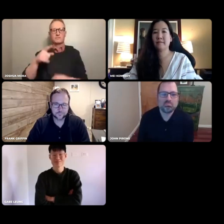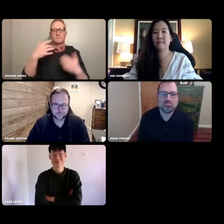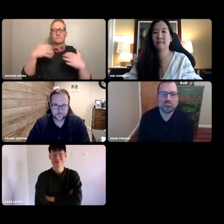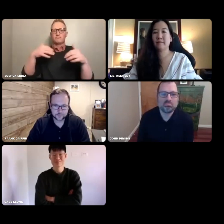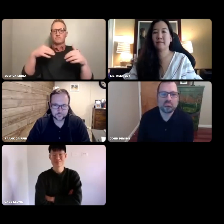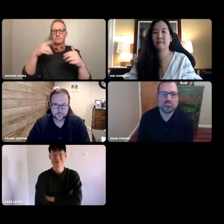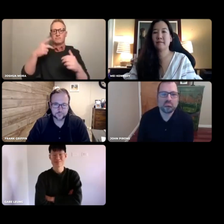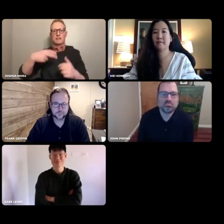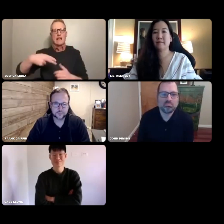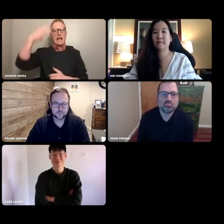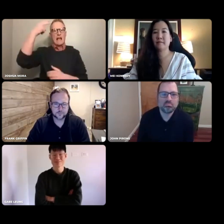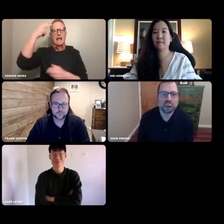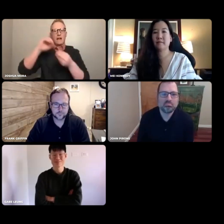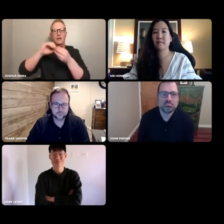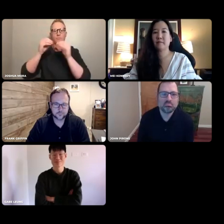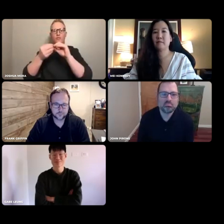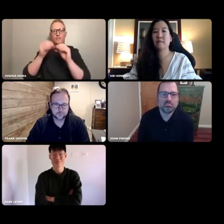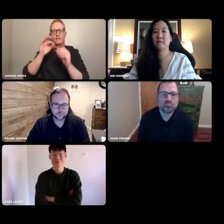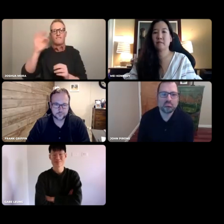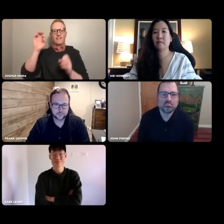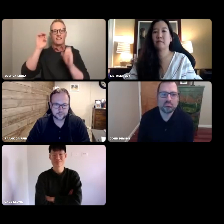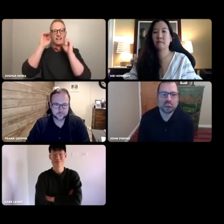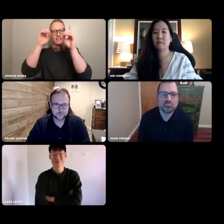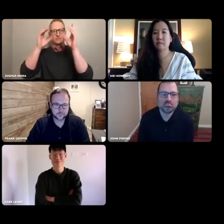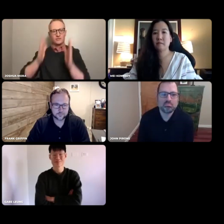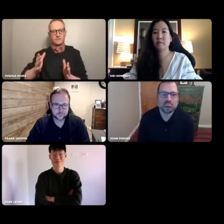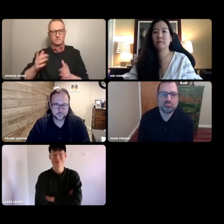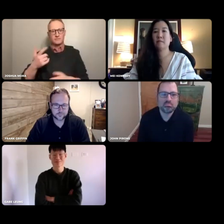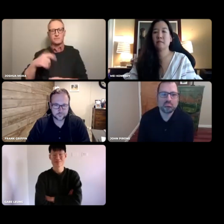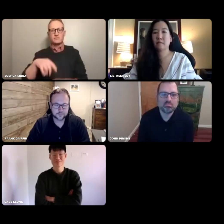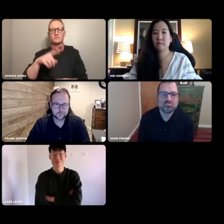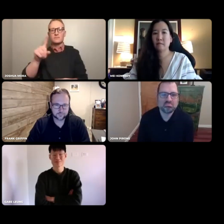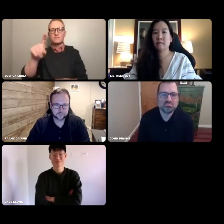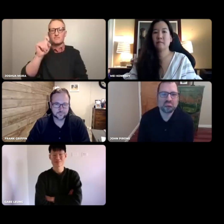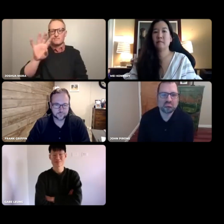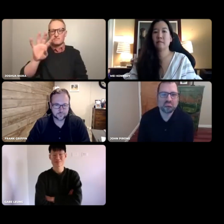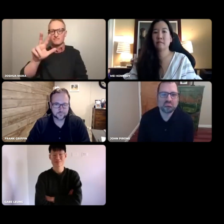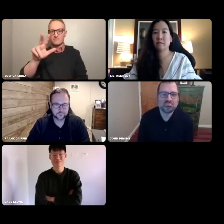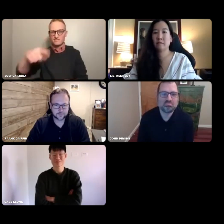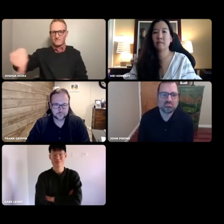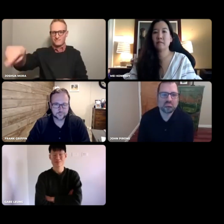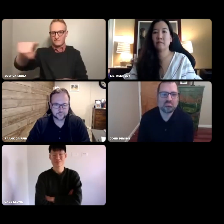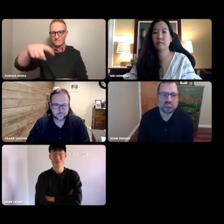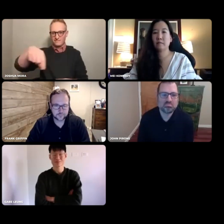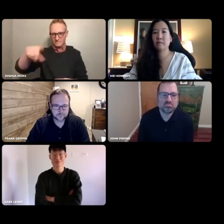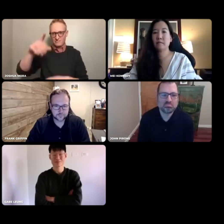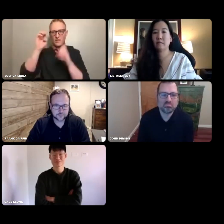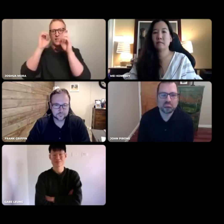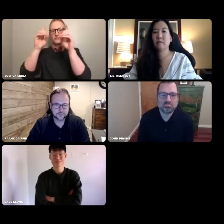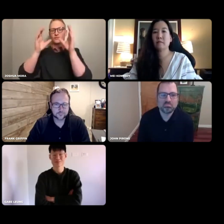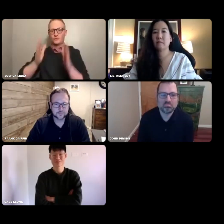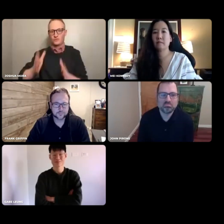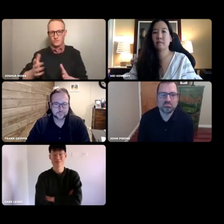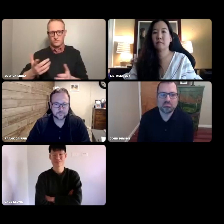Don't type an answer back to us in the Q&A button. It won't calculate the percentages if you type anywhere but the poll. Okay, Josh, go ahead and close the poll. Thank you, Brian.